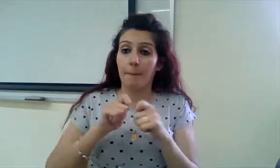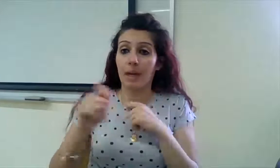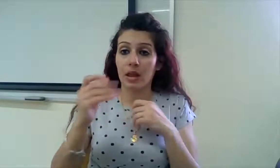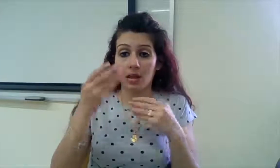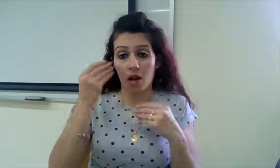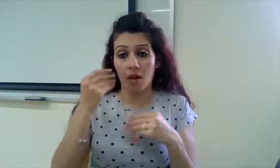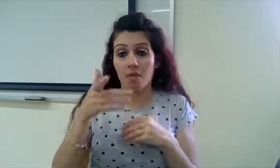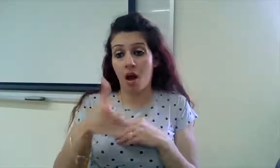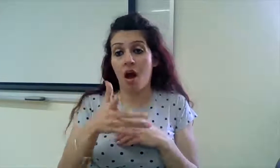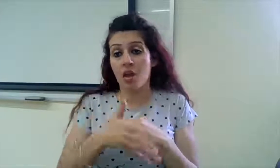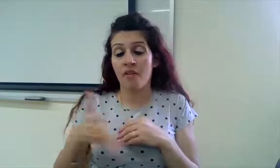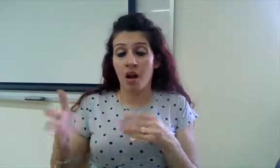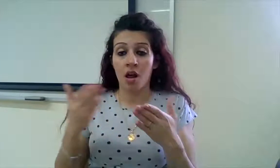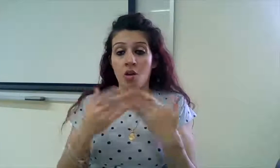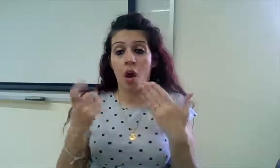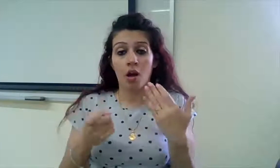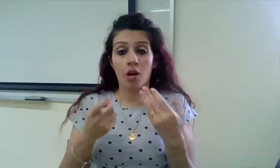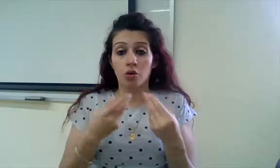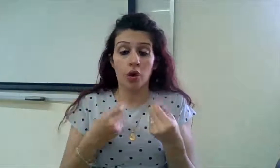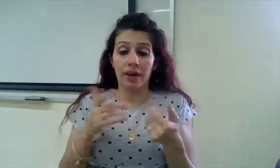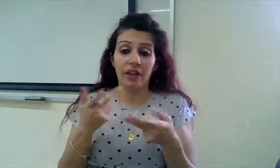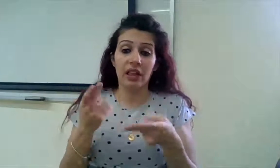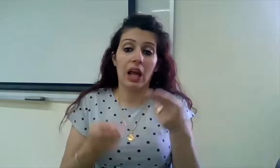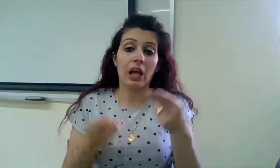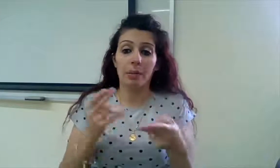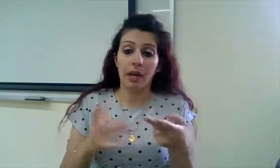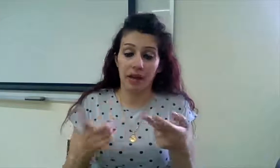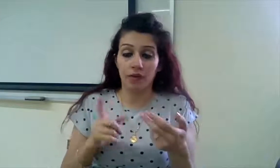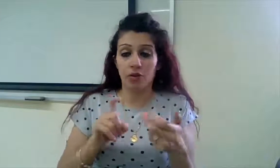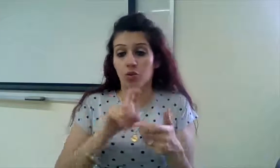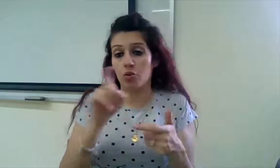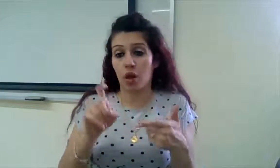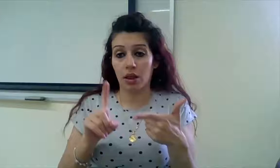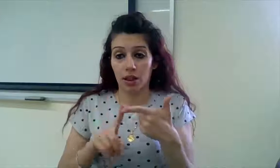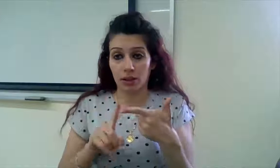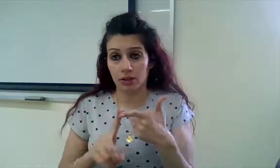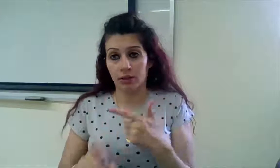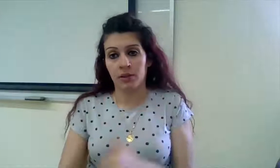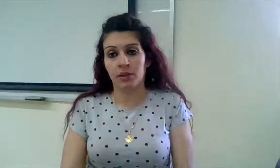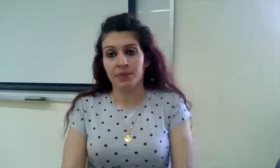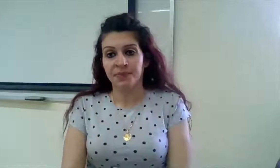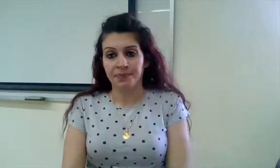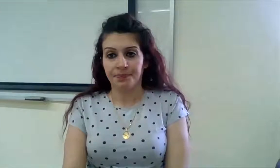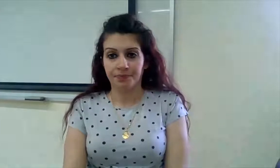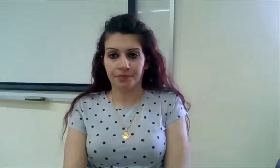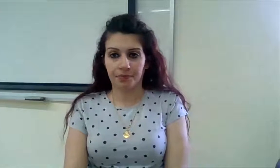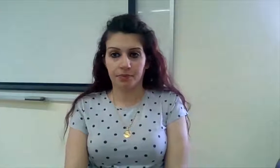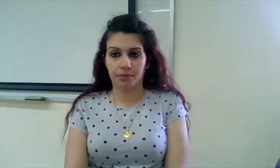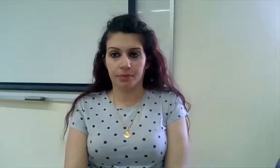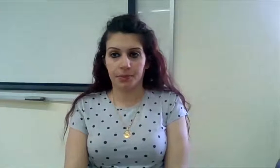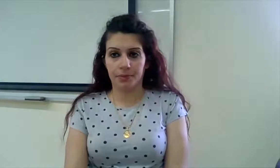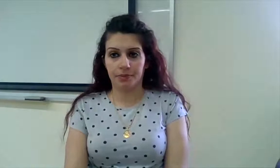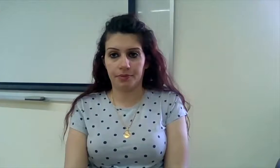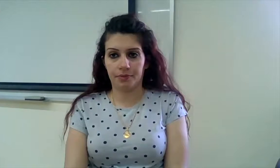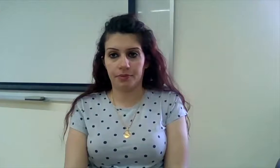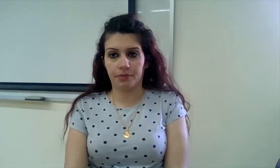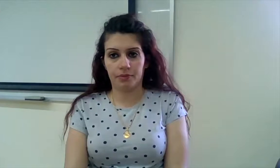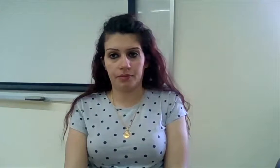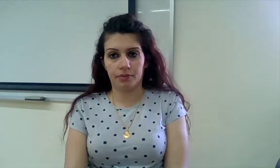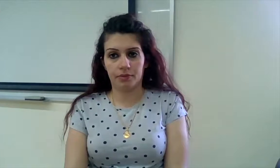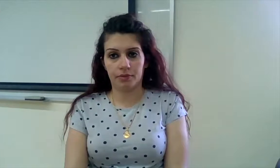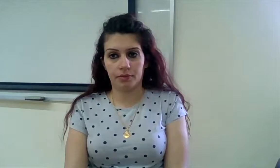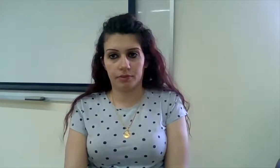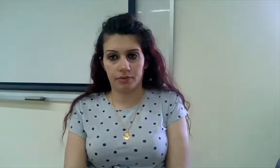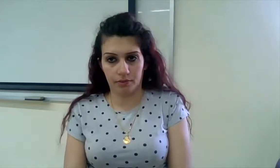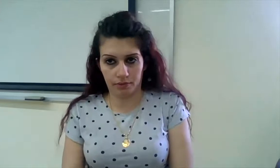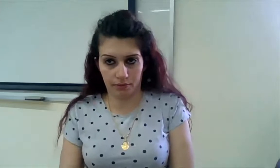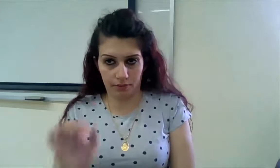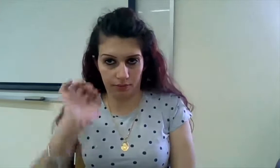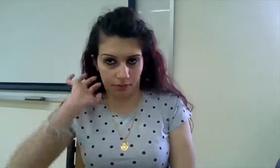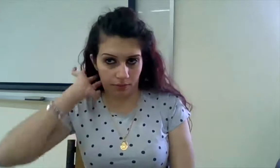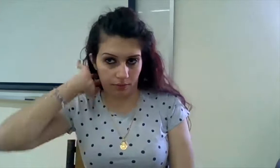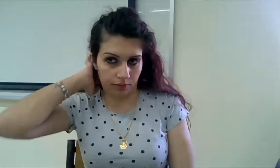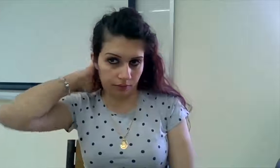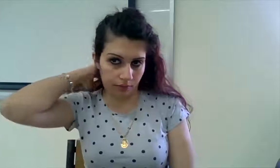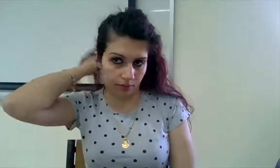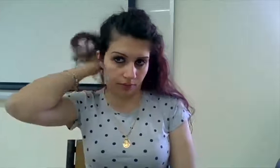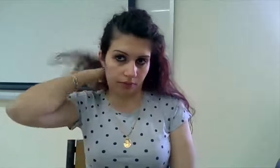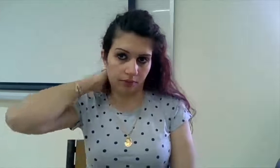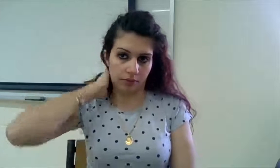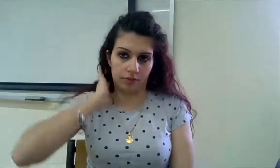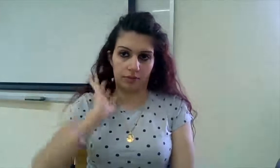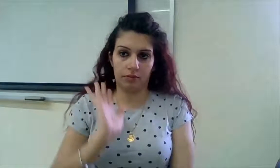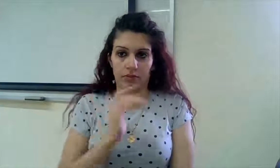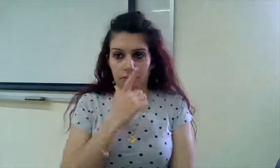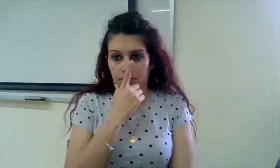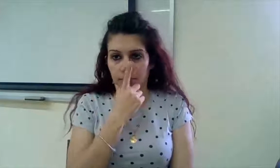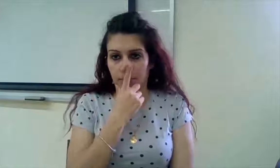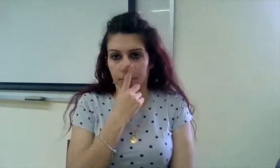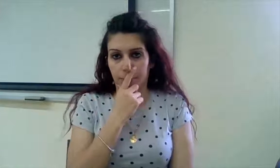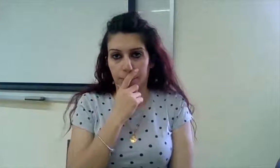question and leave the Lauren and Jenna may be sure actually